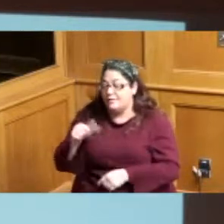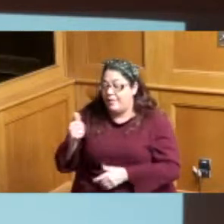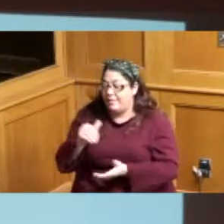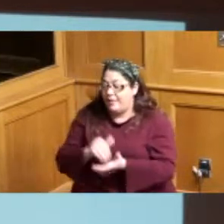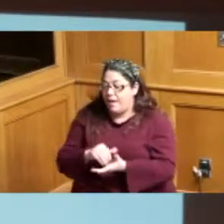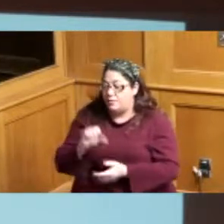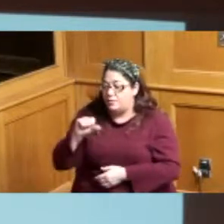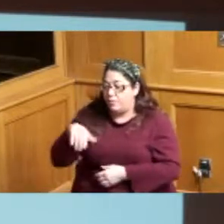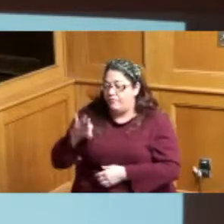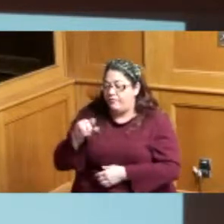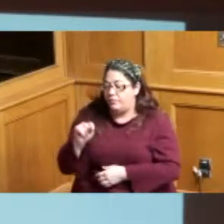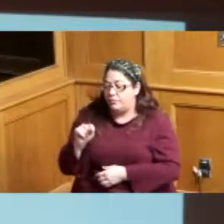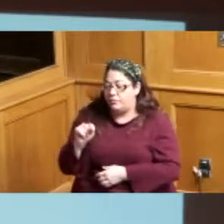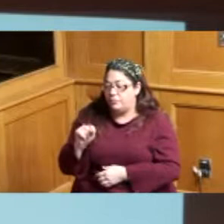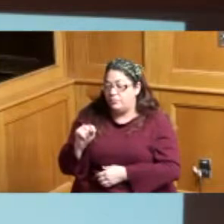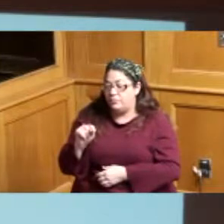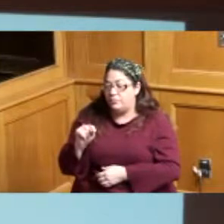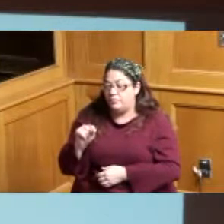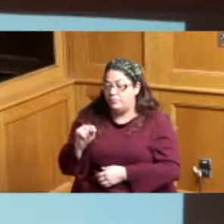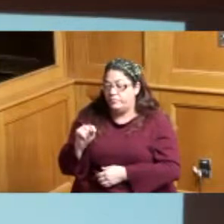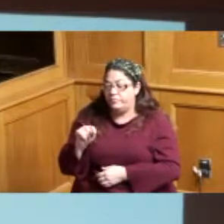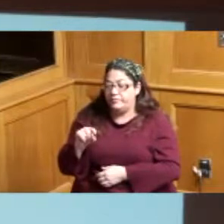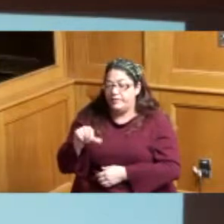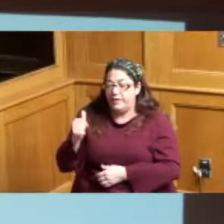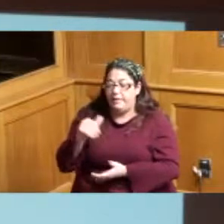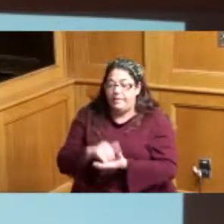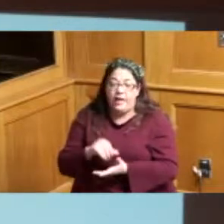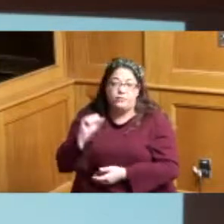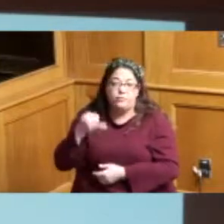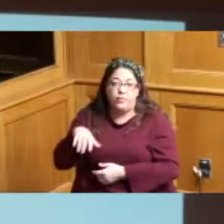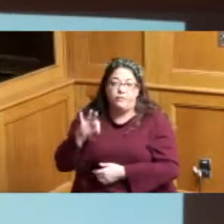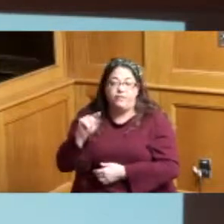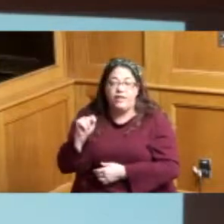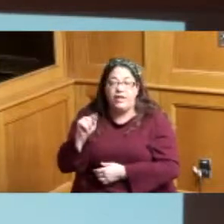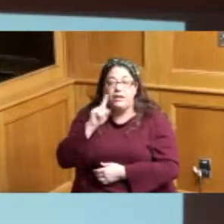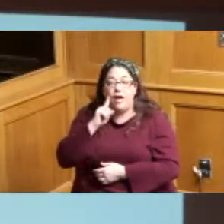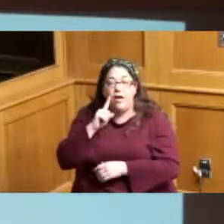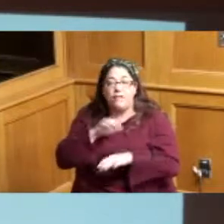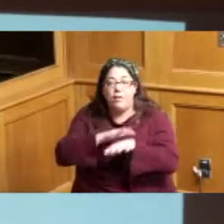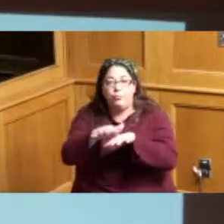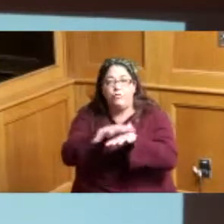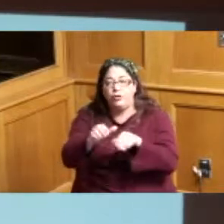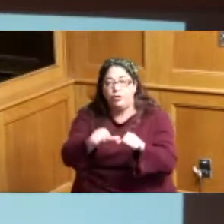a warehouse which has 10,000 square feet of impervious area that will be divided by the 500